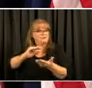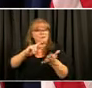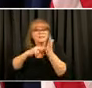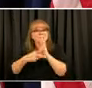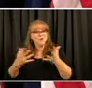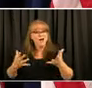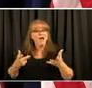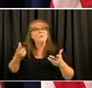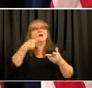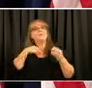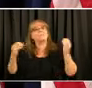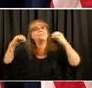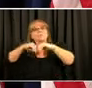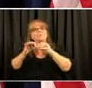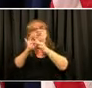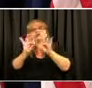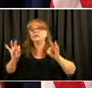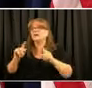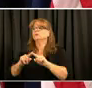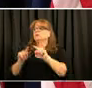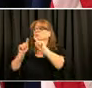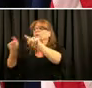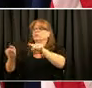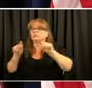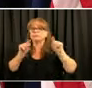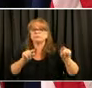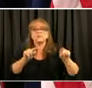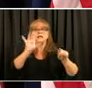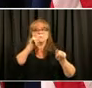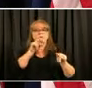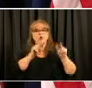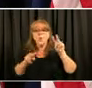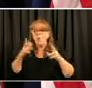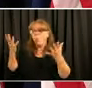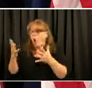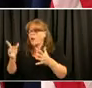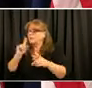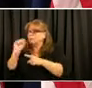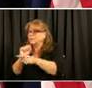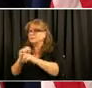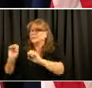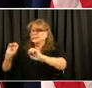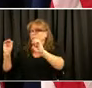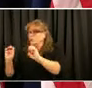needs to be done with the legislature of course i'm going to focus on doing my job every day